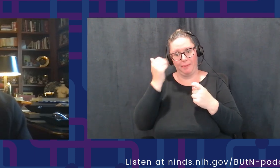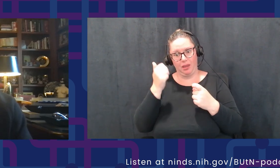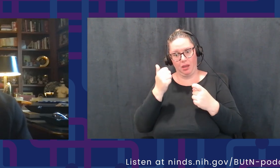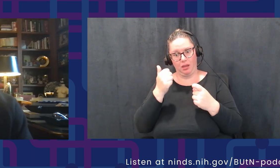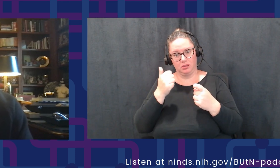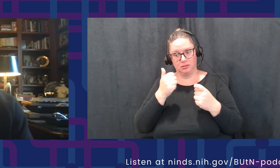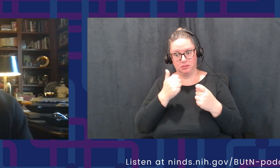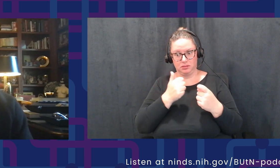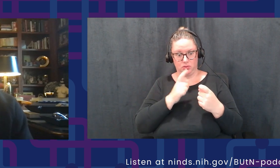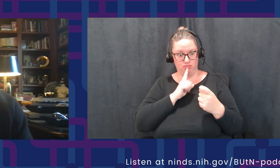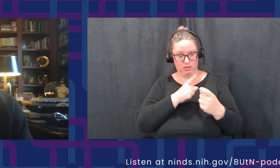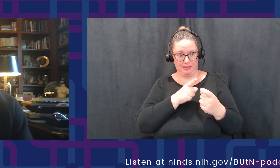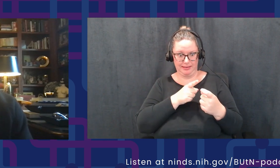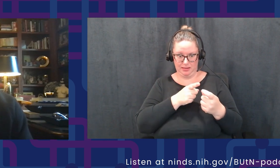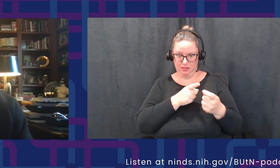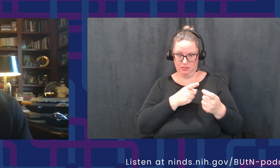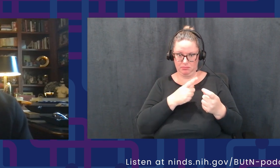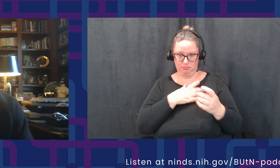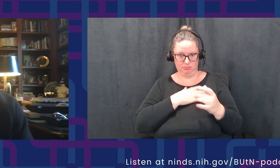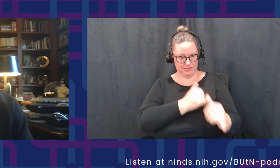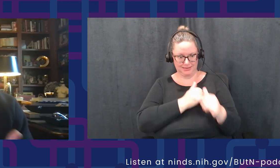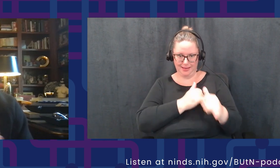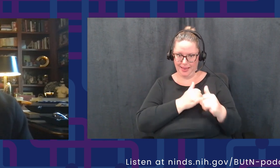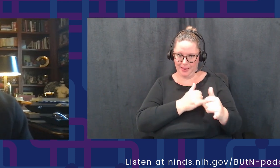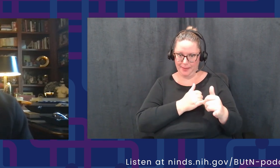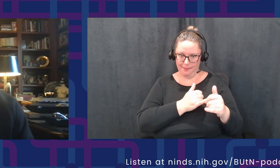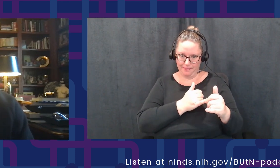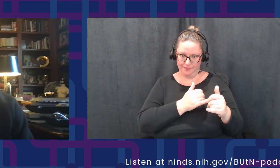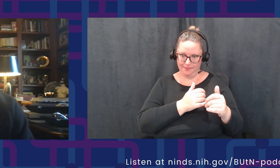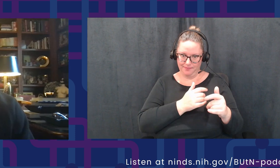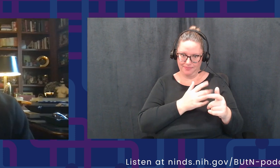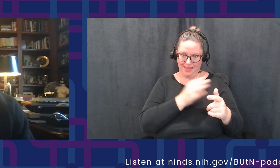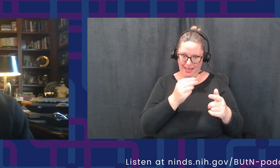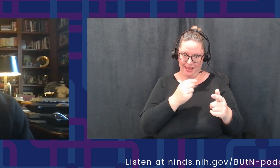immortalized basically there through the work that was going on in the laboratory.